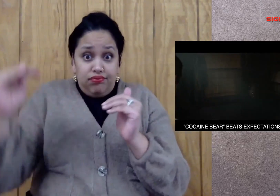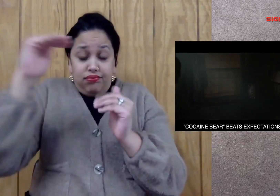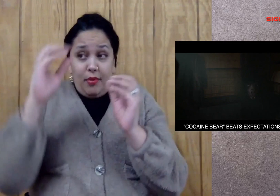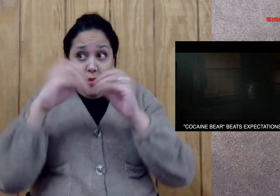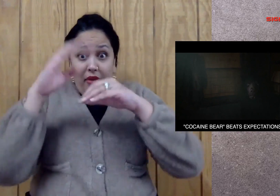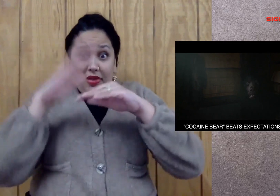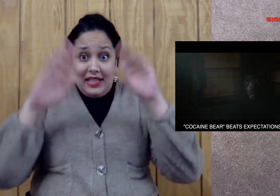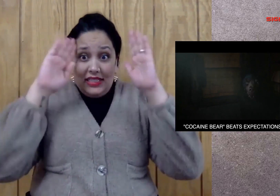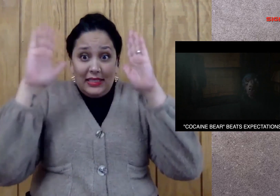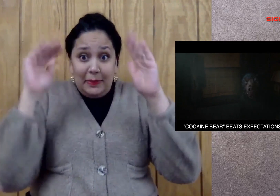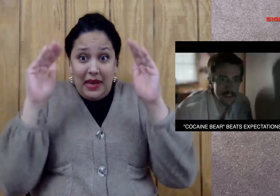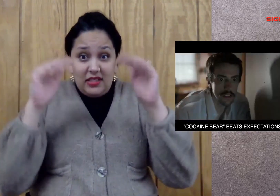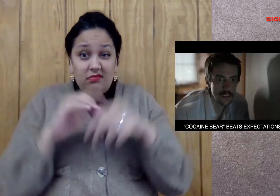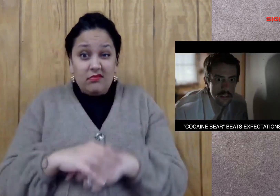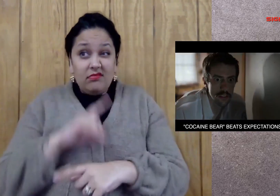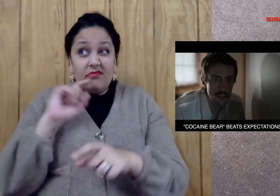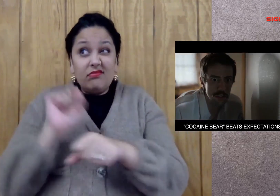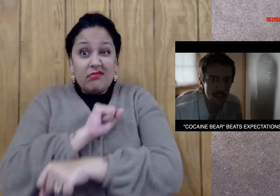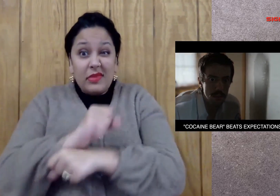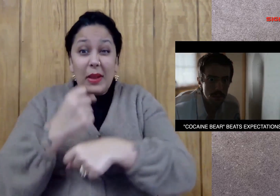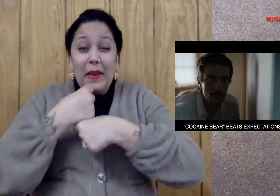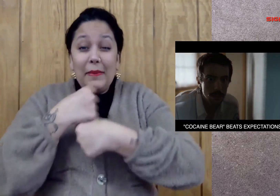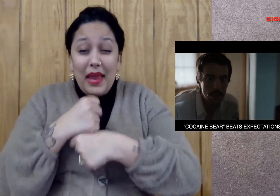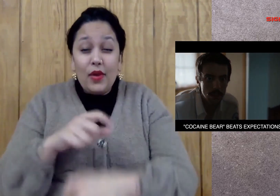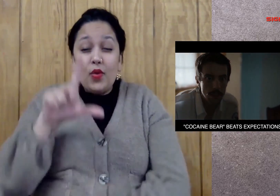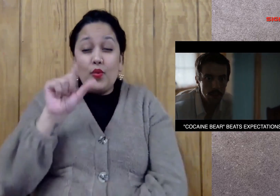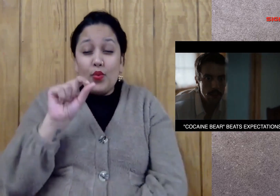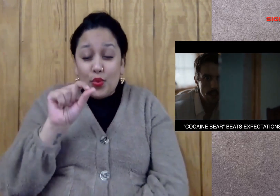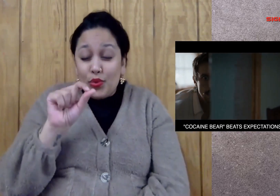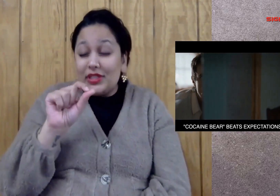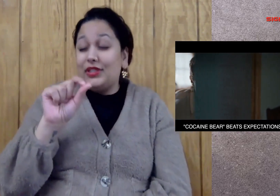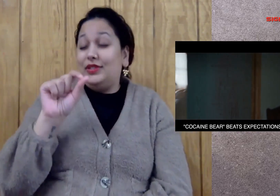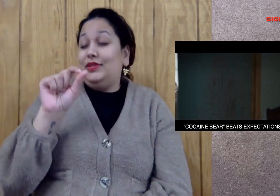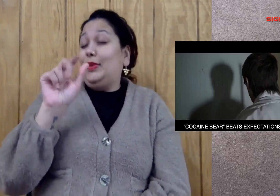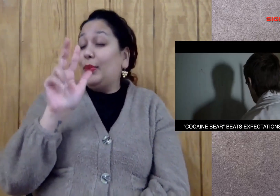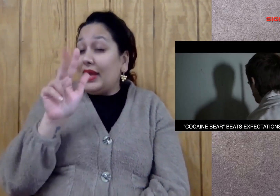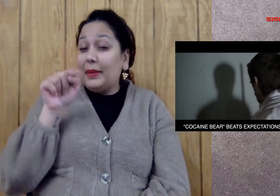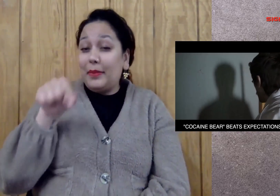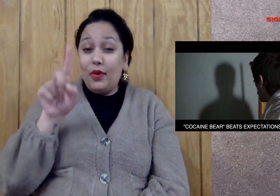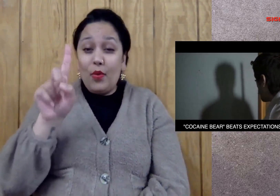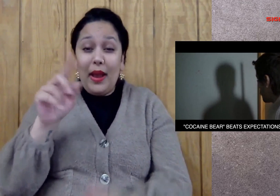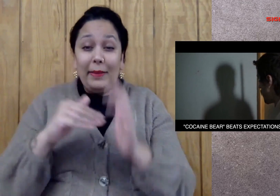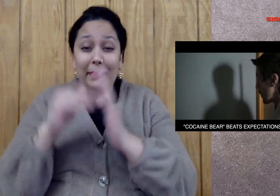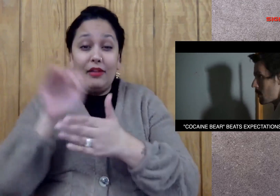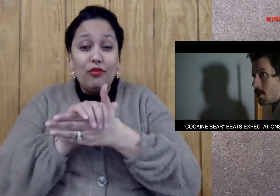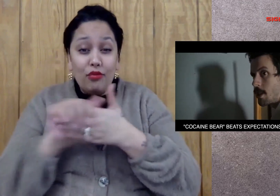It exceeded expectations in its debut making 23.1 million dollars.